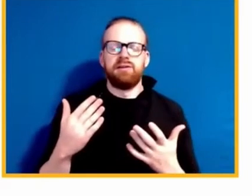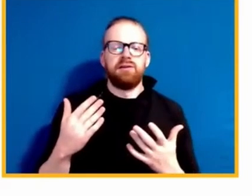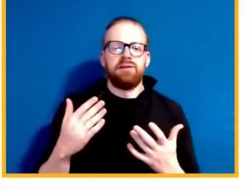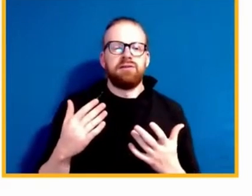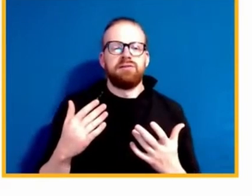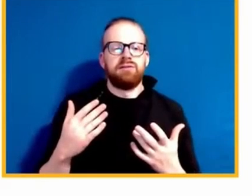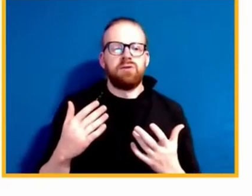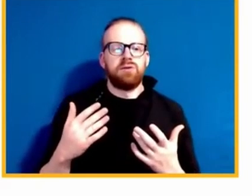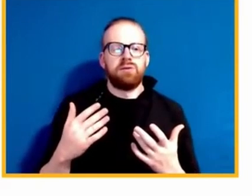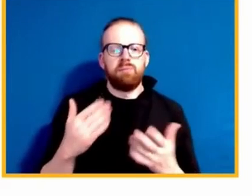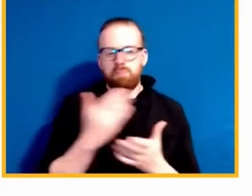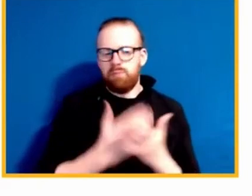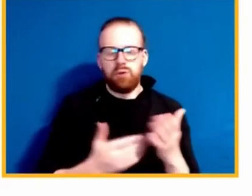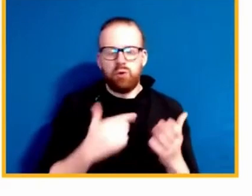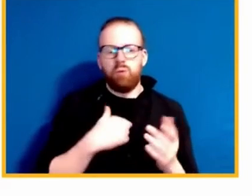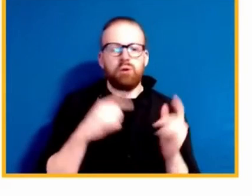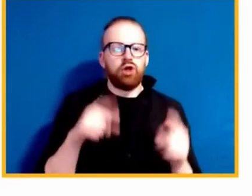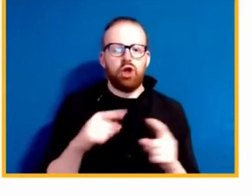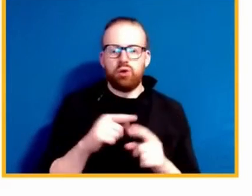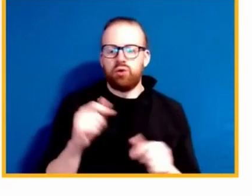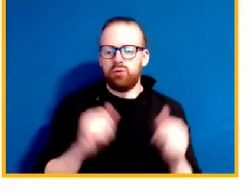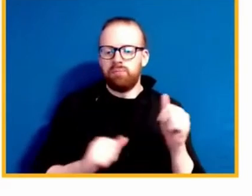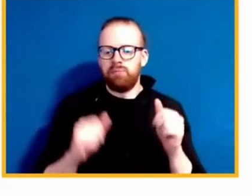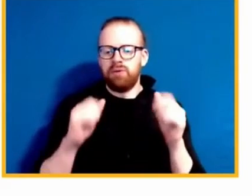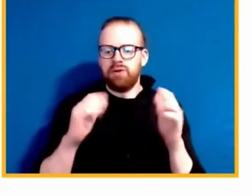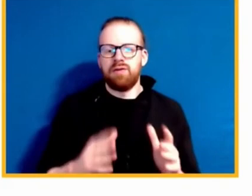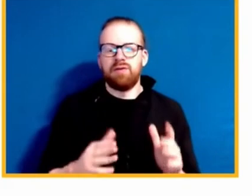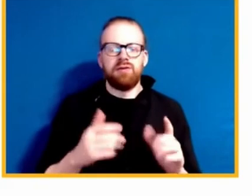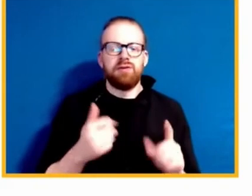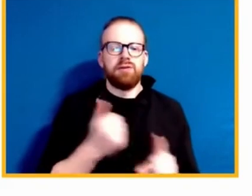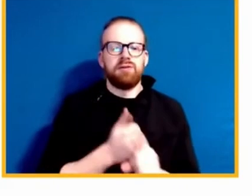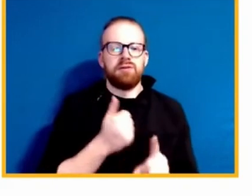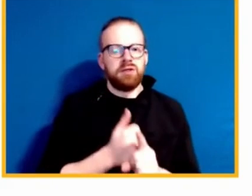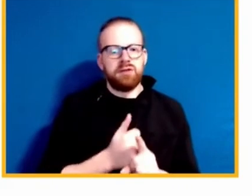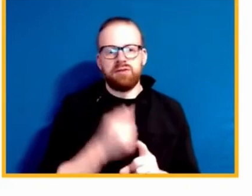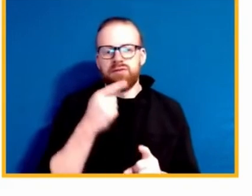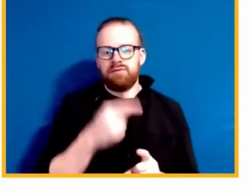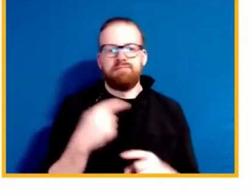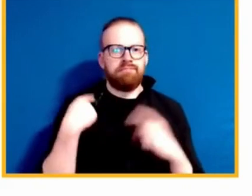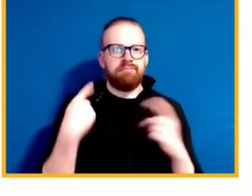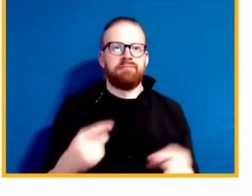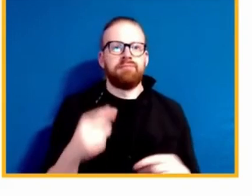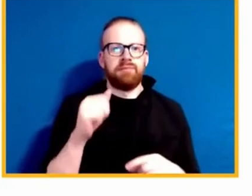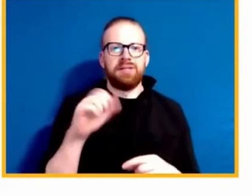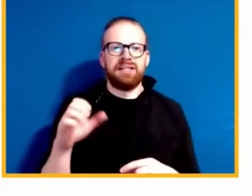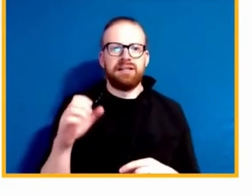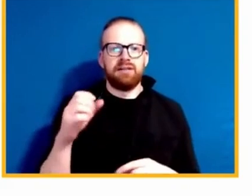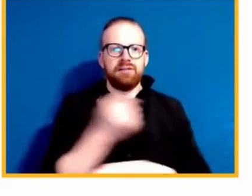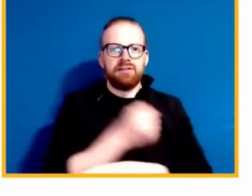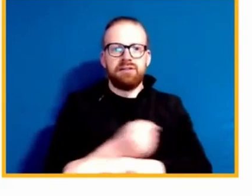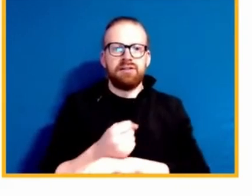and we're gonna go to a performer that has been a mainstay on Anthrocon stage for a couple of years now,